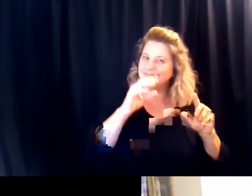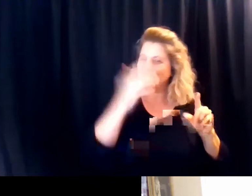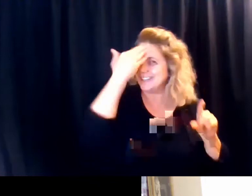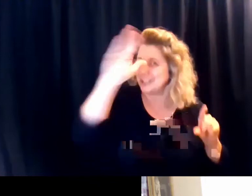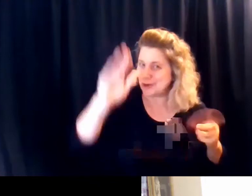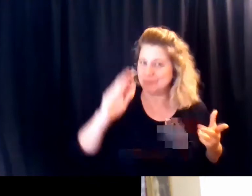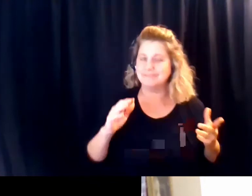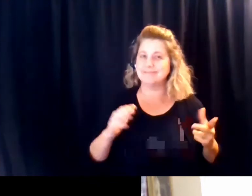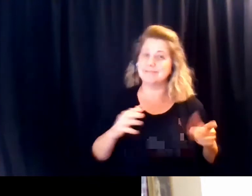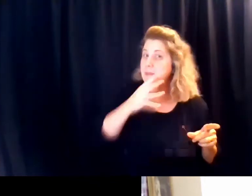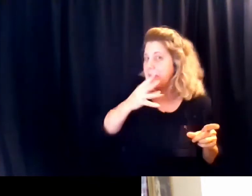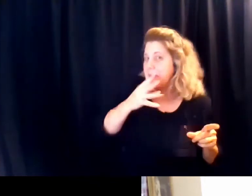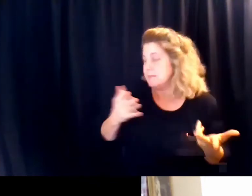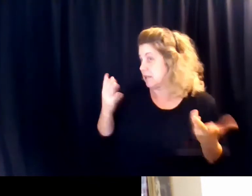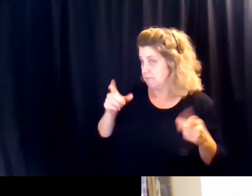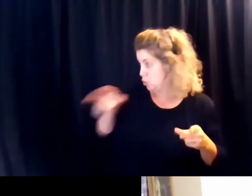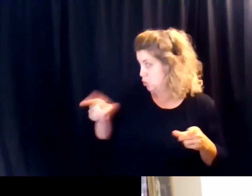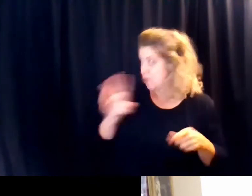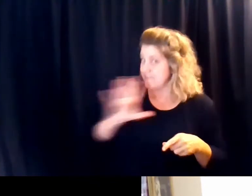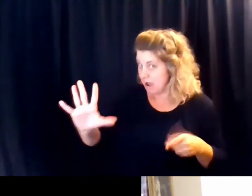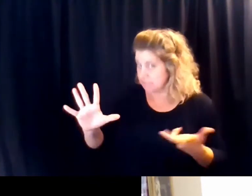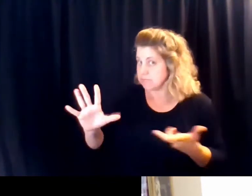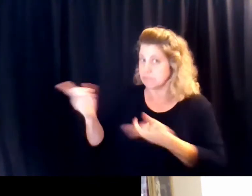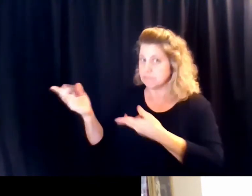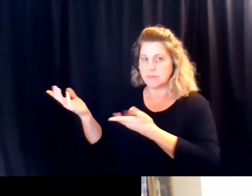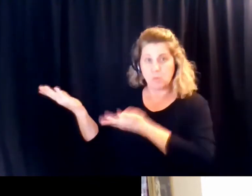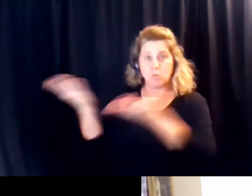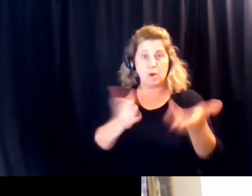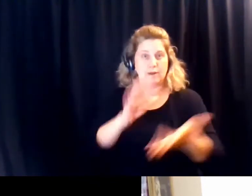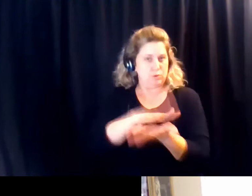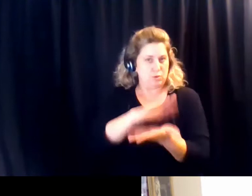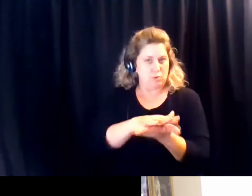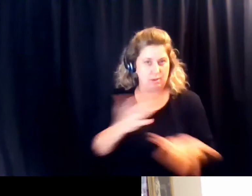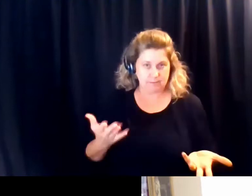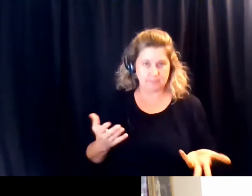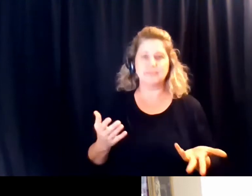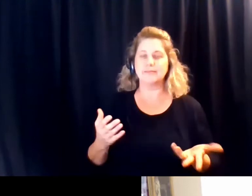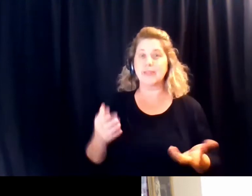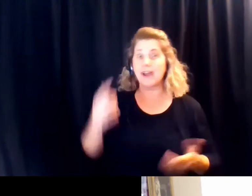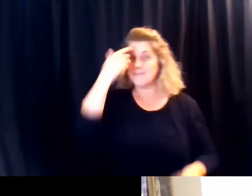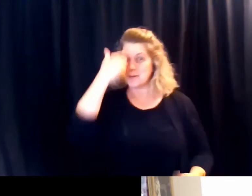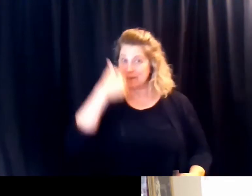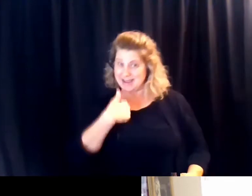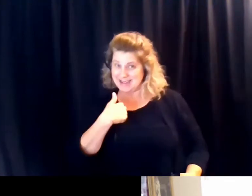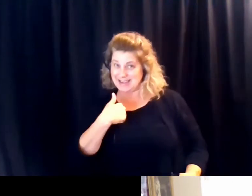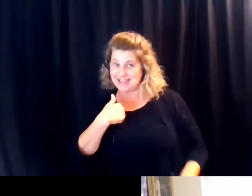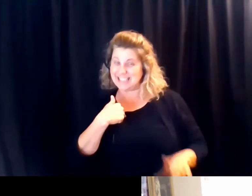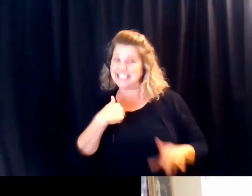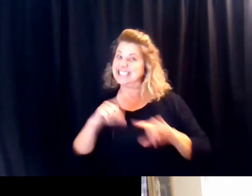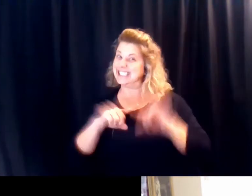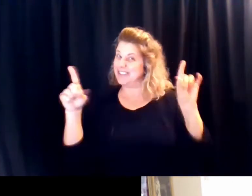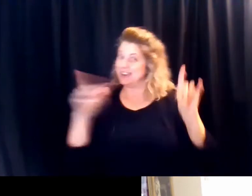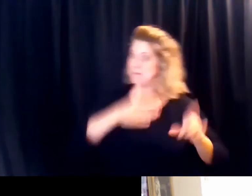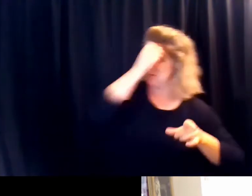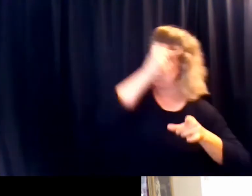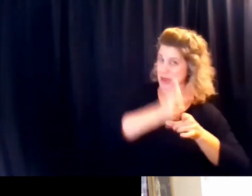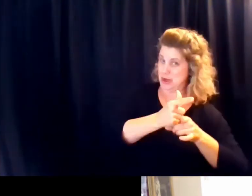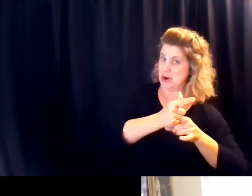Judith Heumann: And they came over from Germany because of the Holocaust, each of them lost their parents and other family members on both sides.